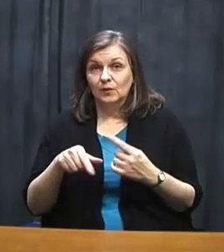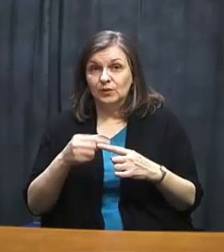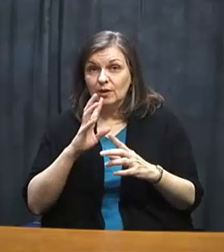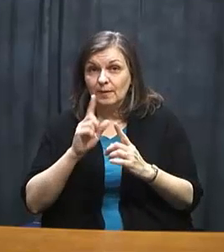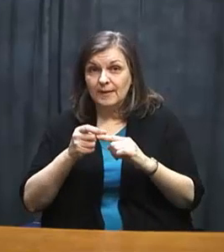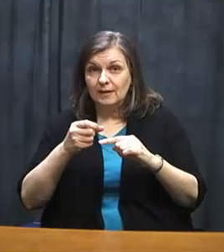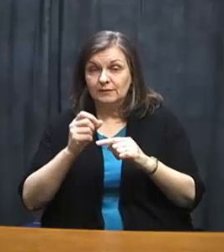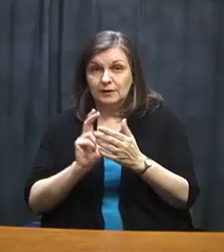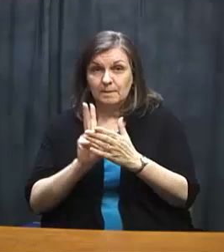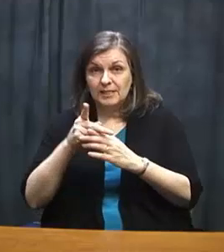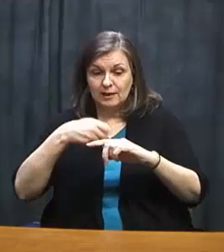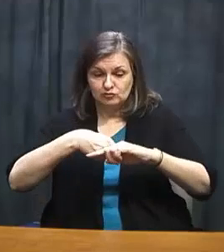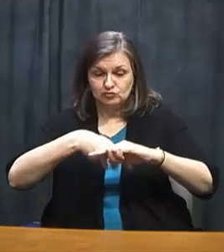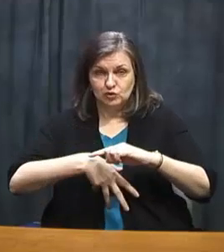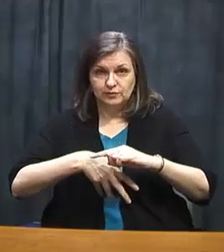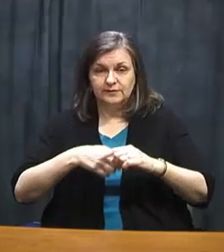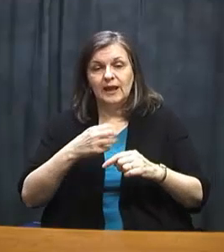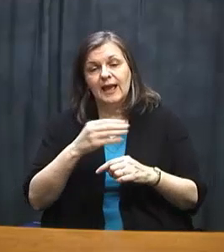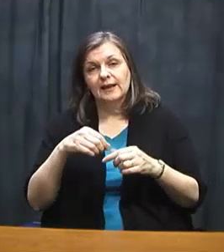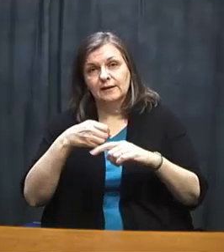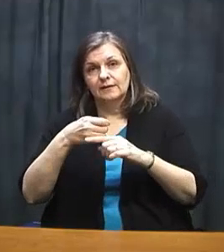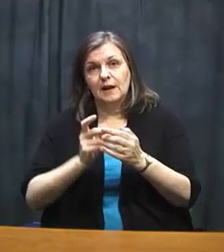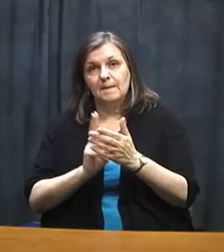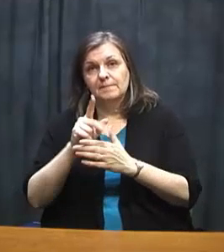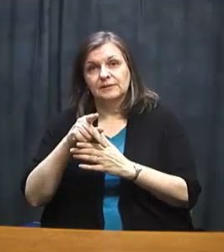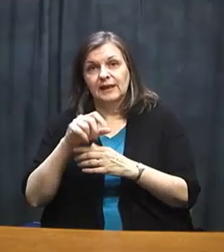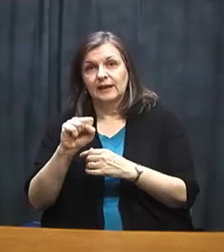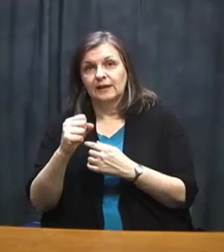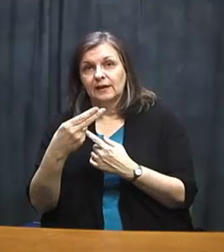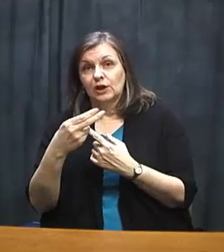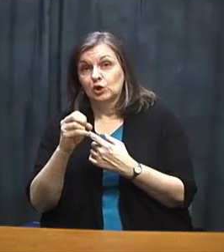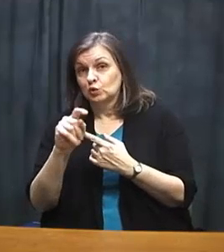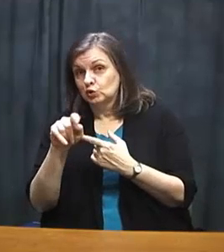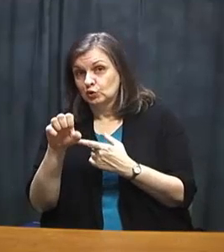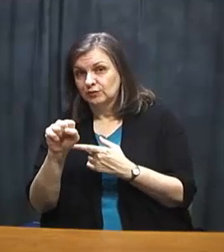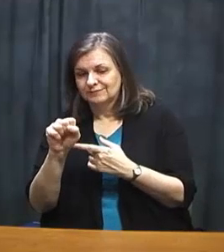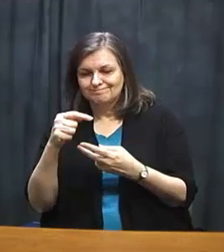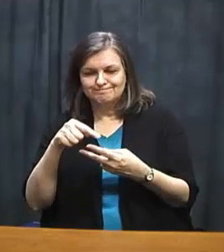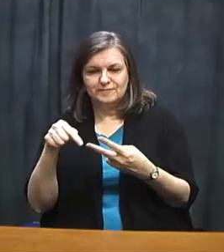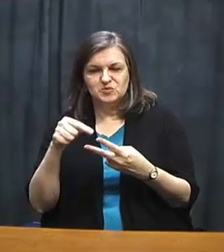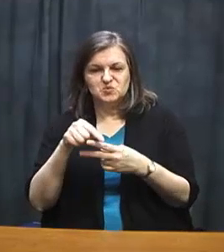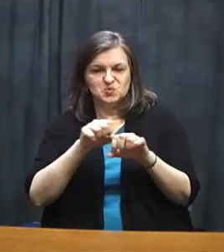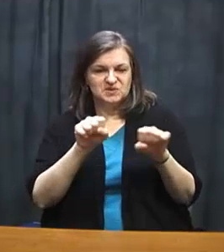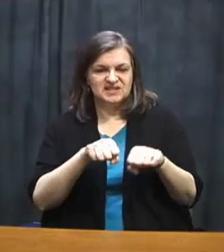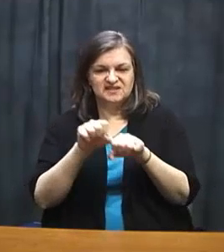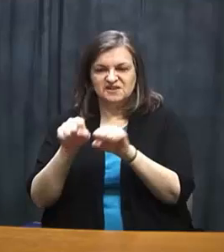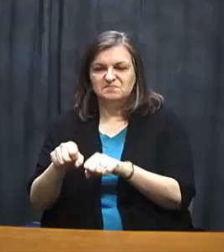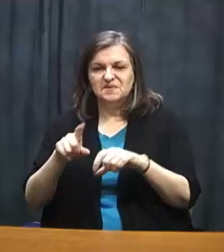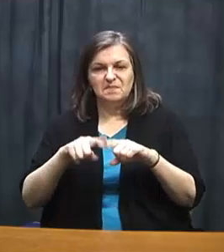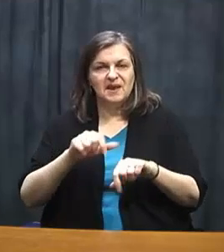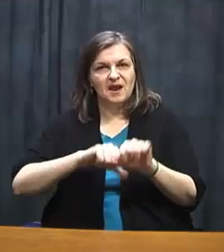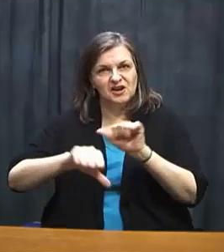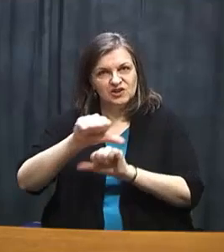when we talk about plant roots and plant shoots we actually look it systems that are completely dependent on one another